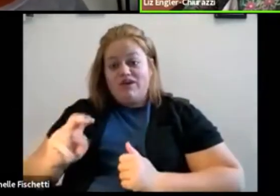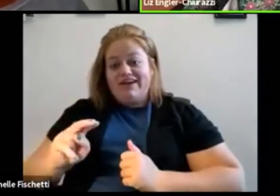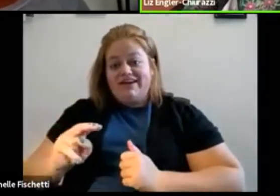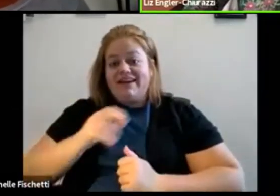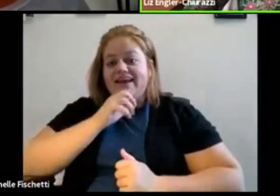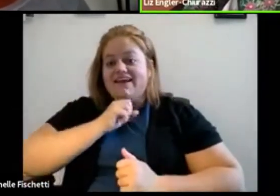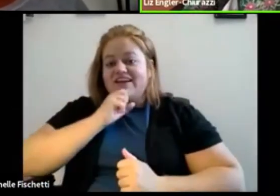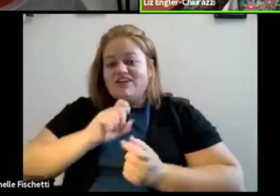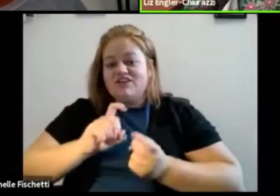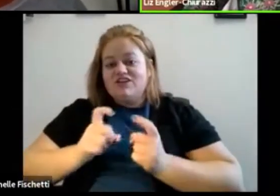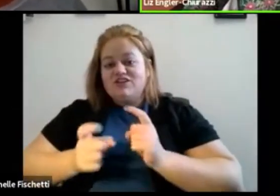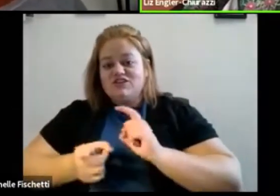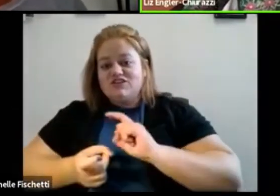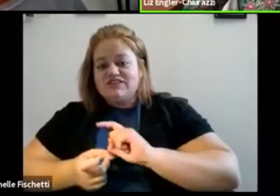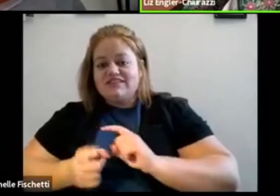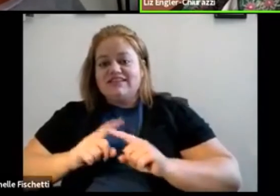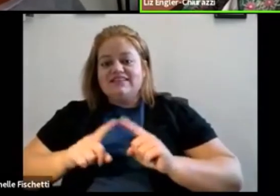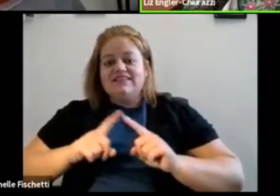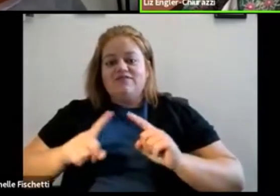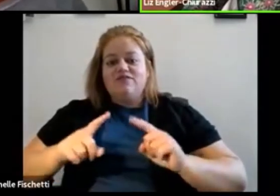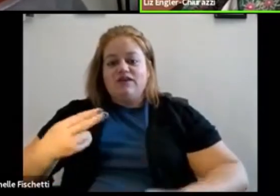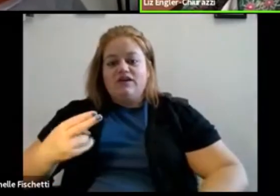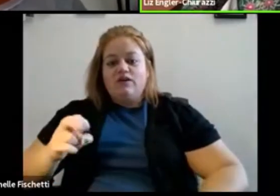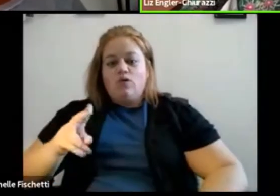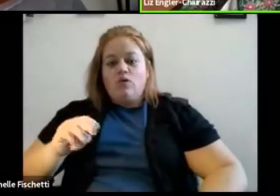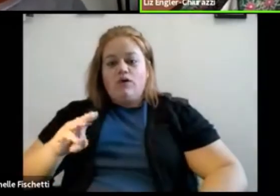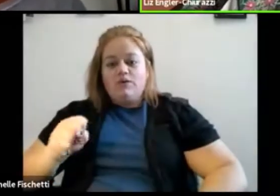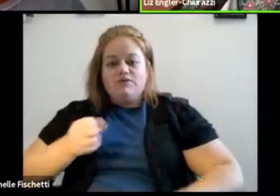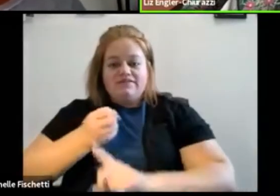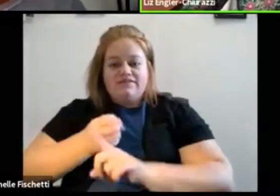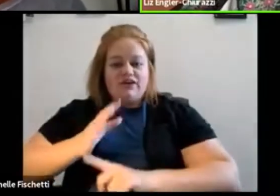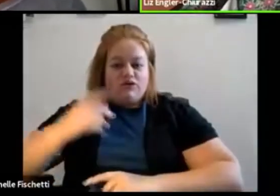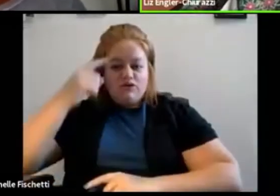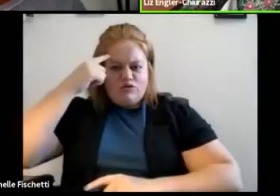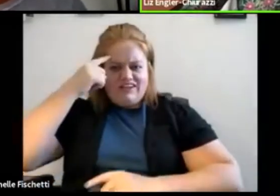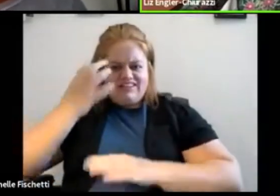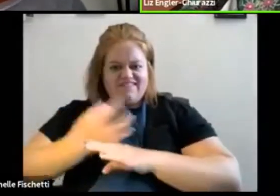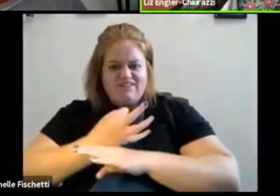estrogen can affect the way our brain works which was really an exciting area